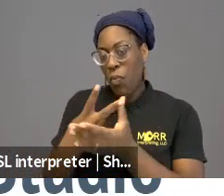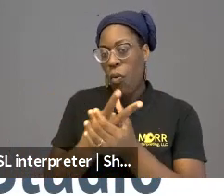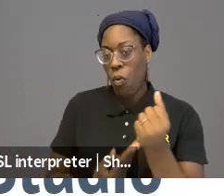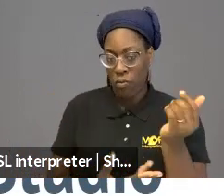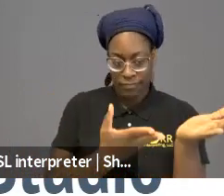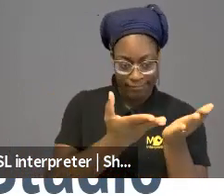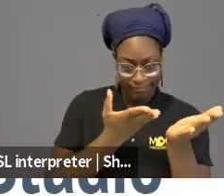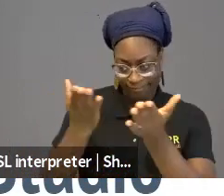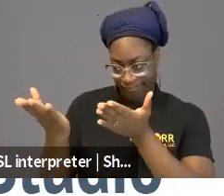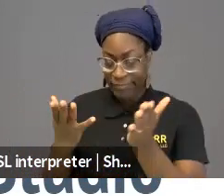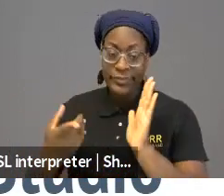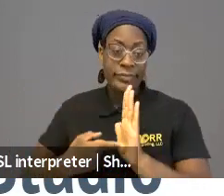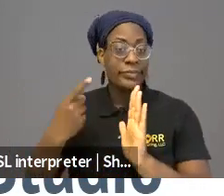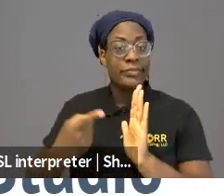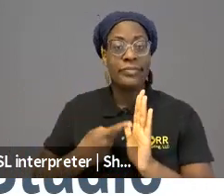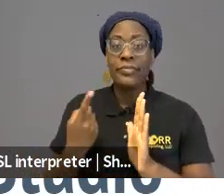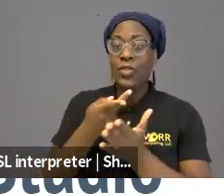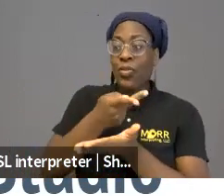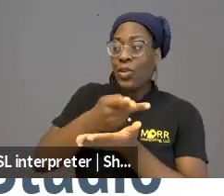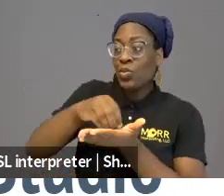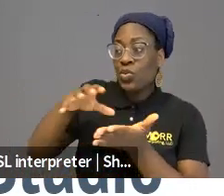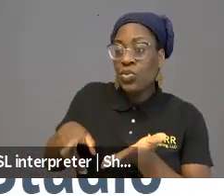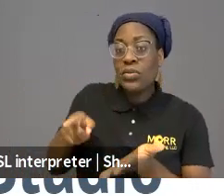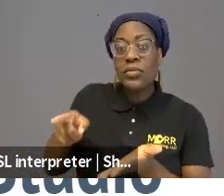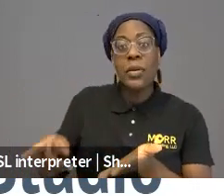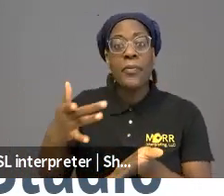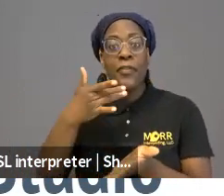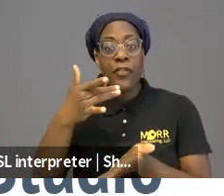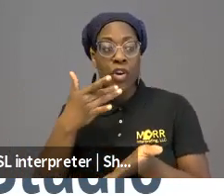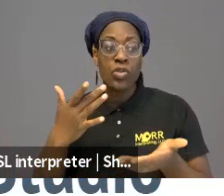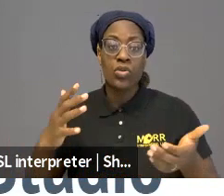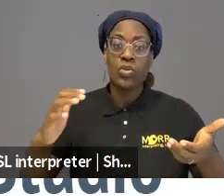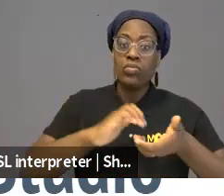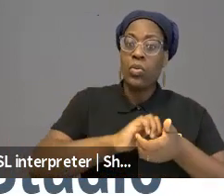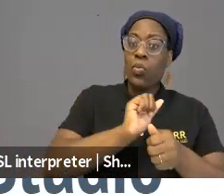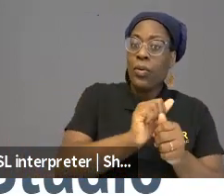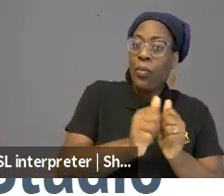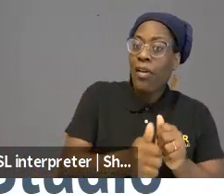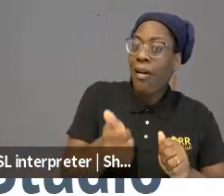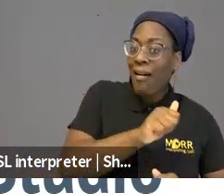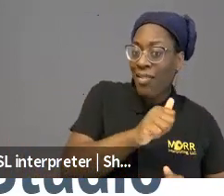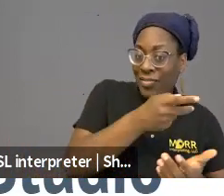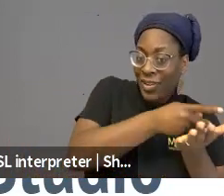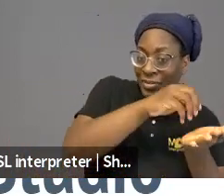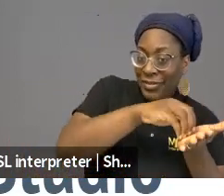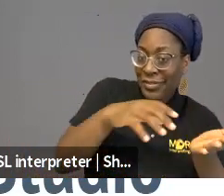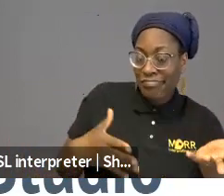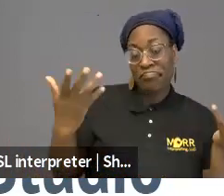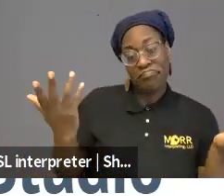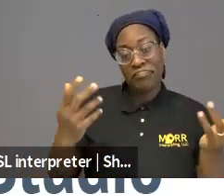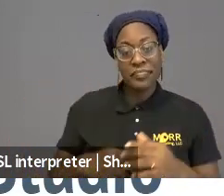graduate student. Even before the pandemic, we also had online offerings since as Meg said, ODU